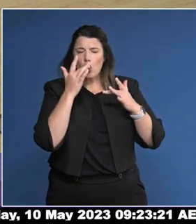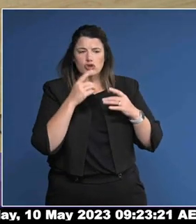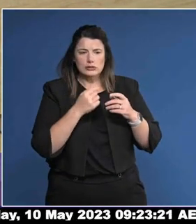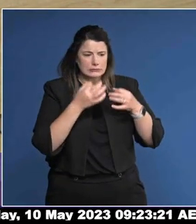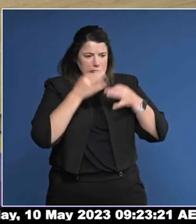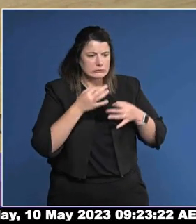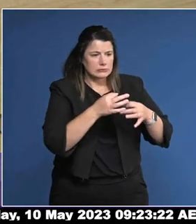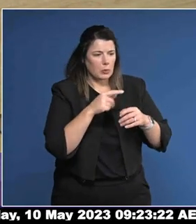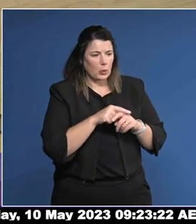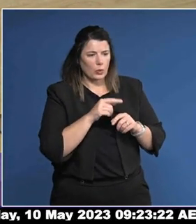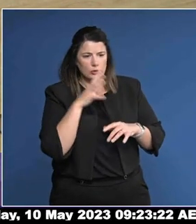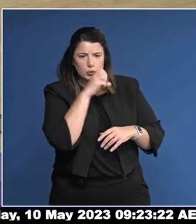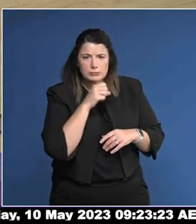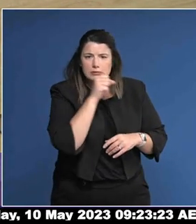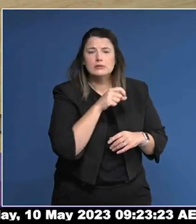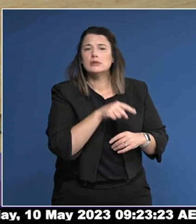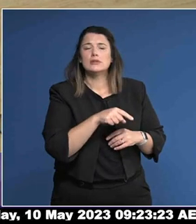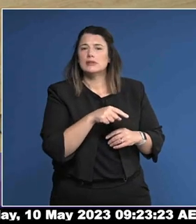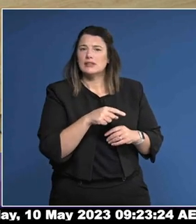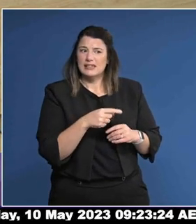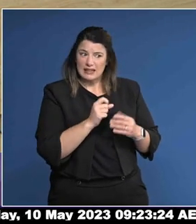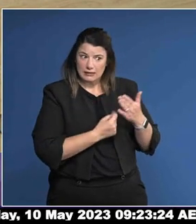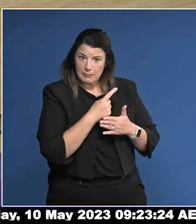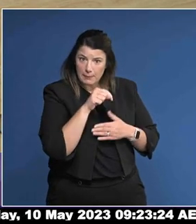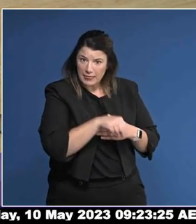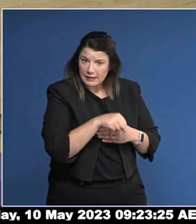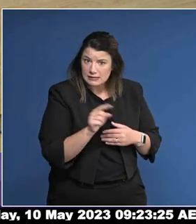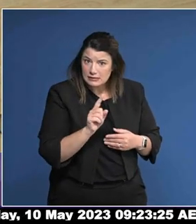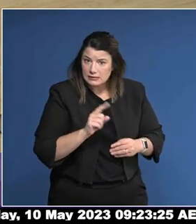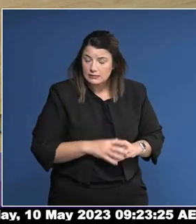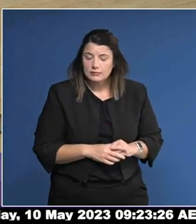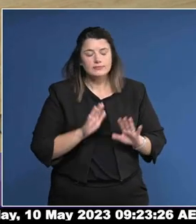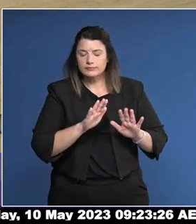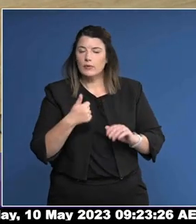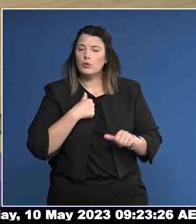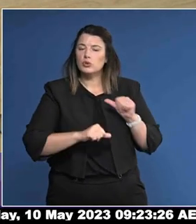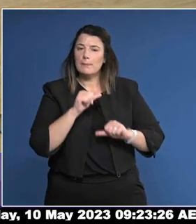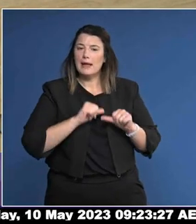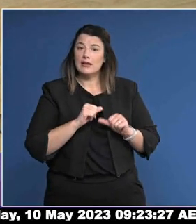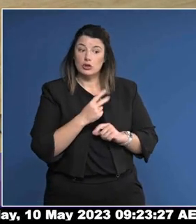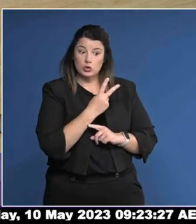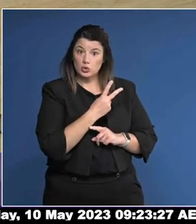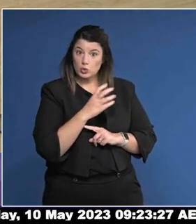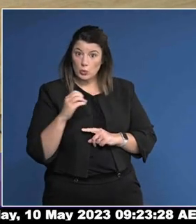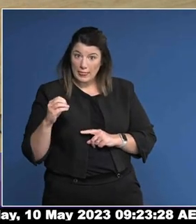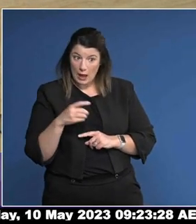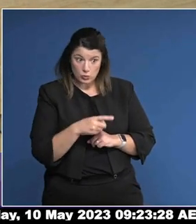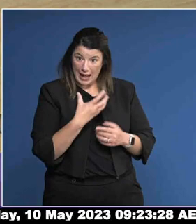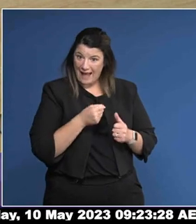I couldn't tell you the exact date. Let me put it this way: didn't exist in 2000, did it? No. MS EASTMAN: It didn't exist in 2010.